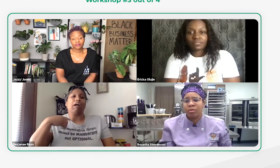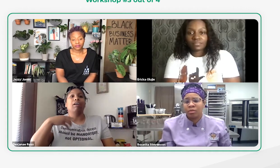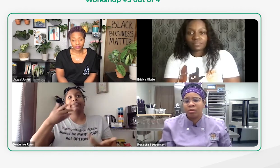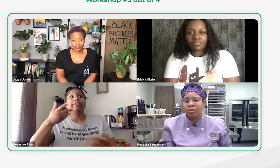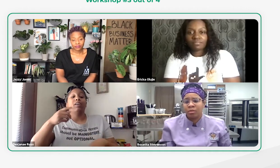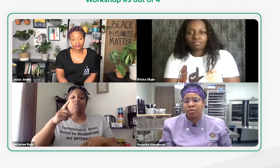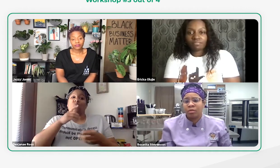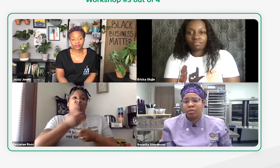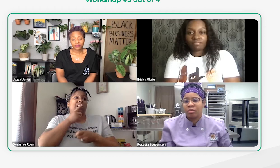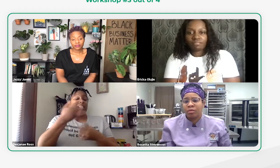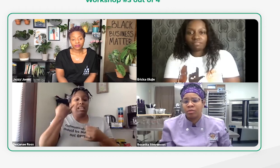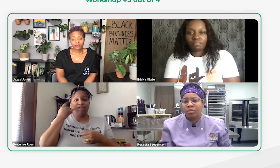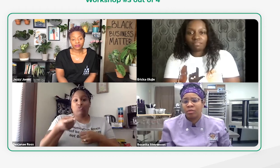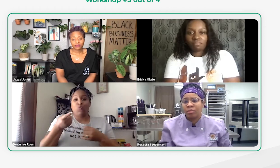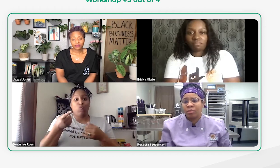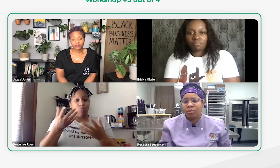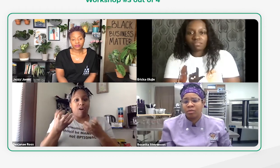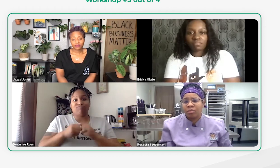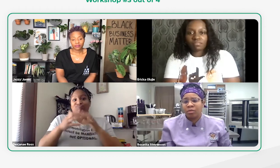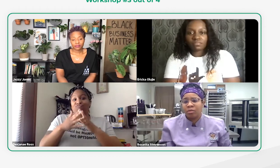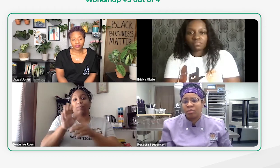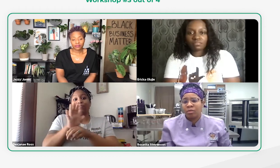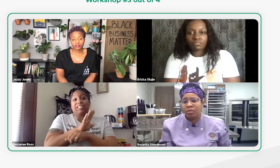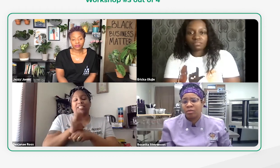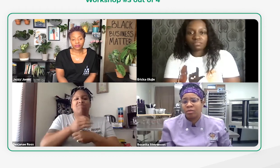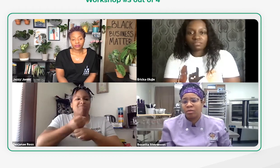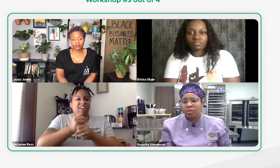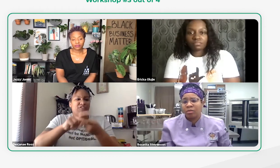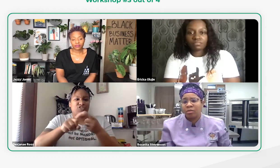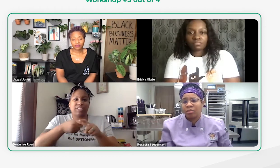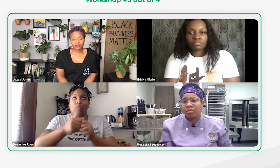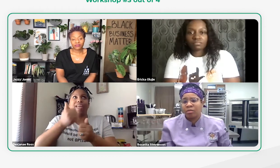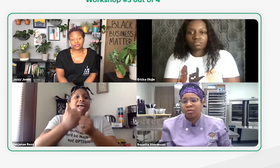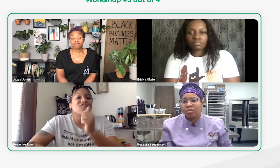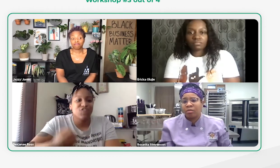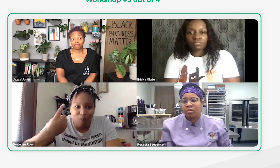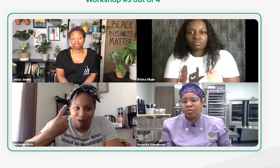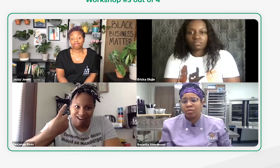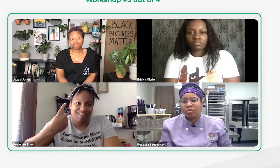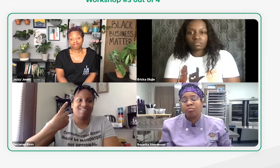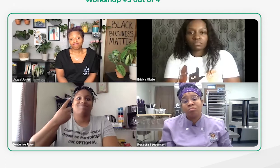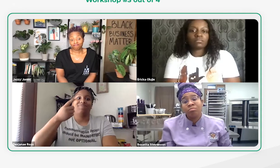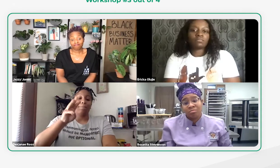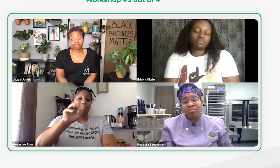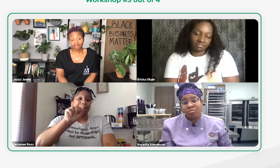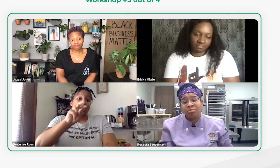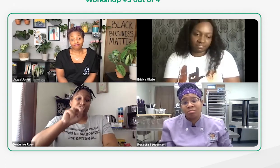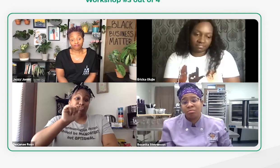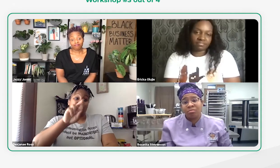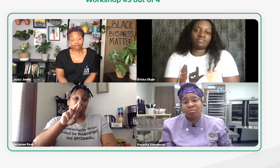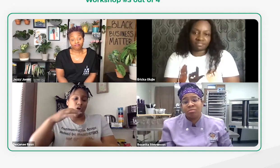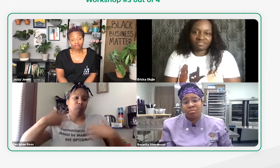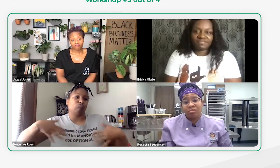I can be provided ginger. If you want to grow your business it's important work with everyone.